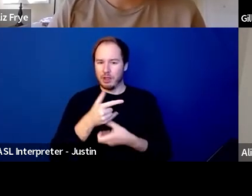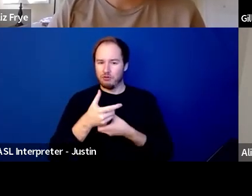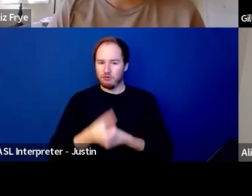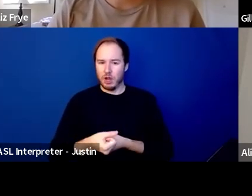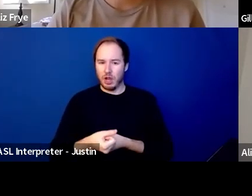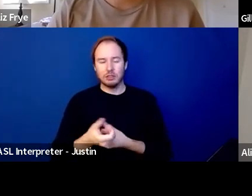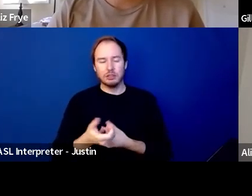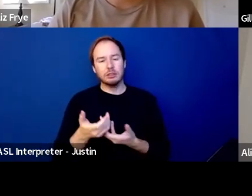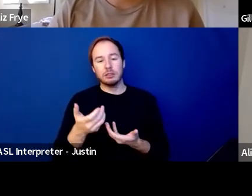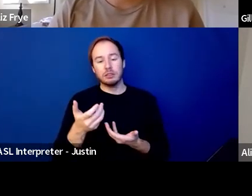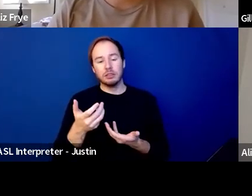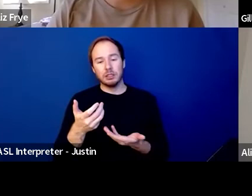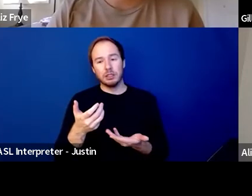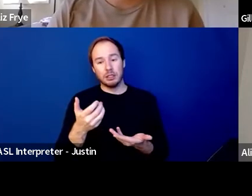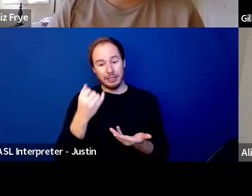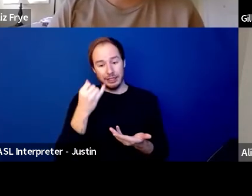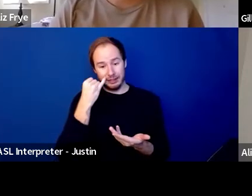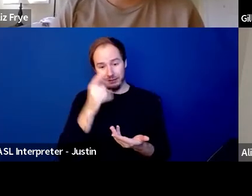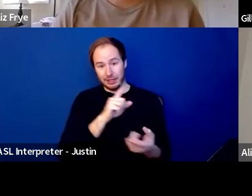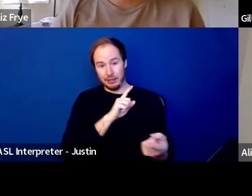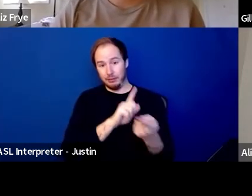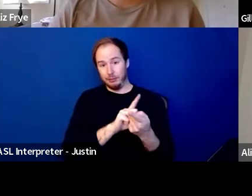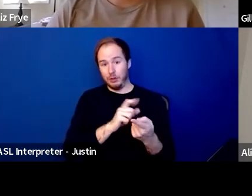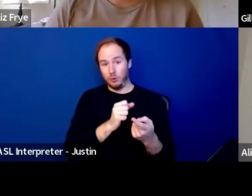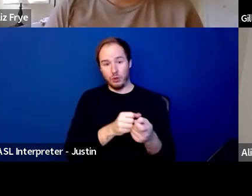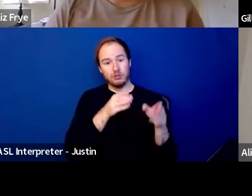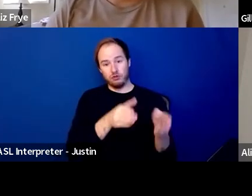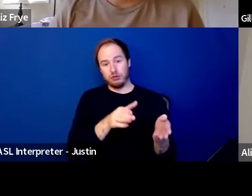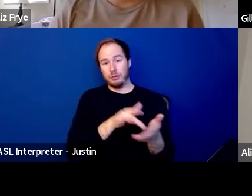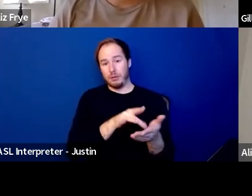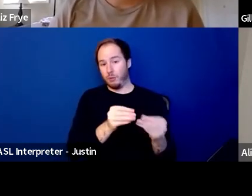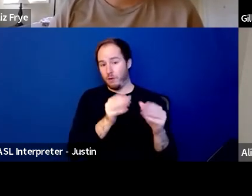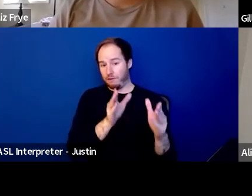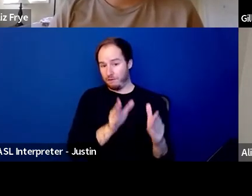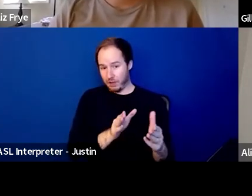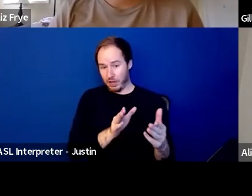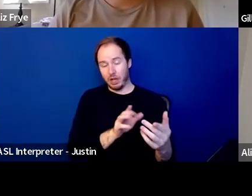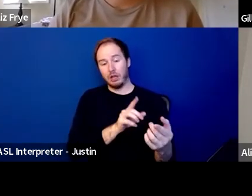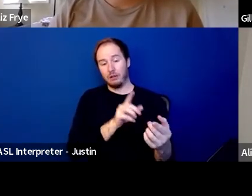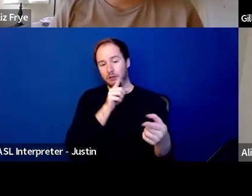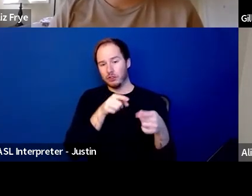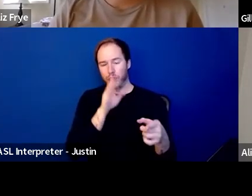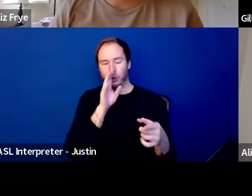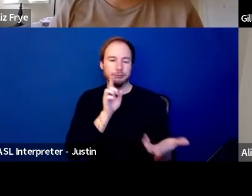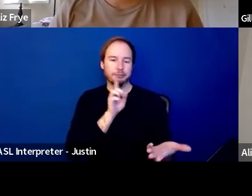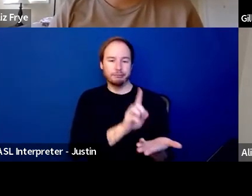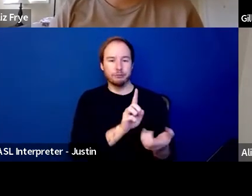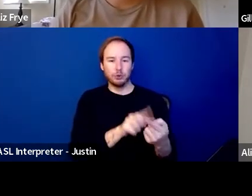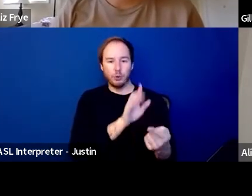like when they would meet with a street medicine provider in their encampment, and we were able